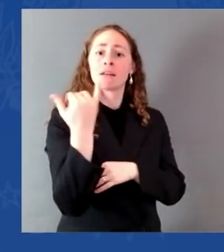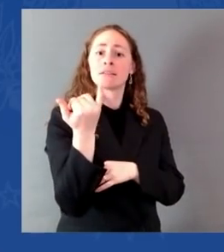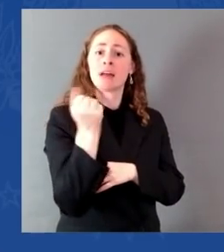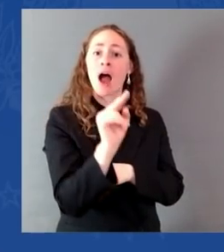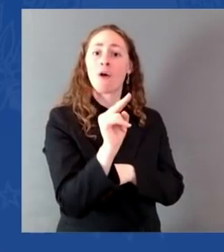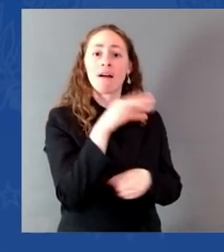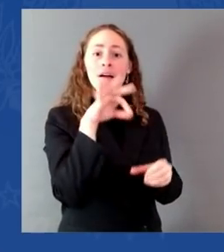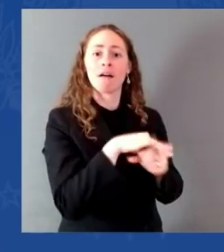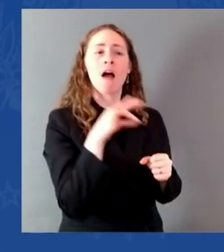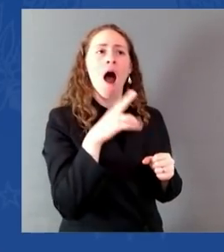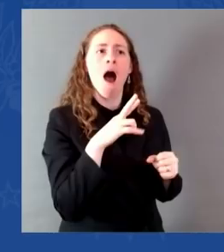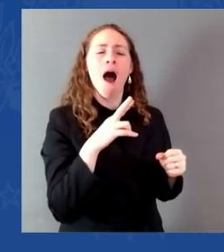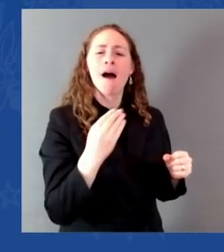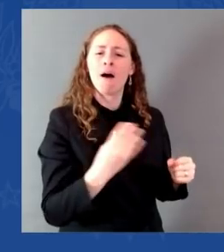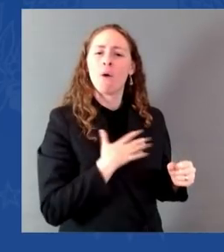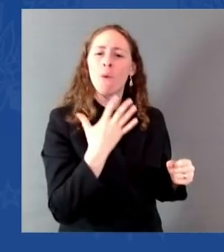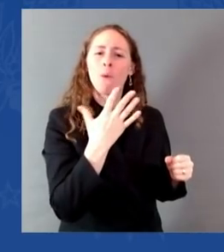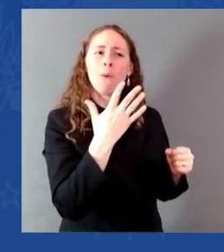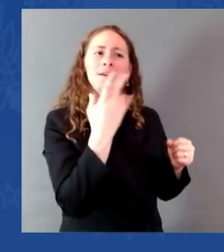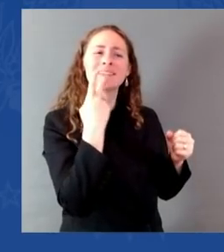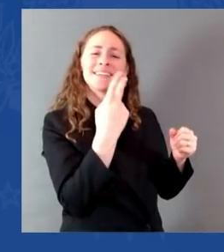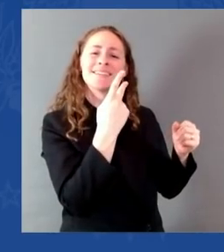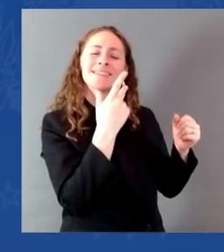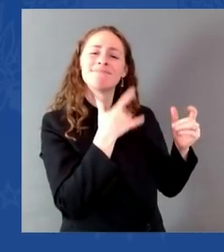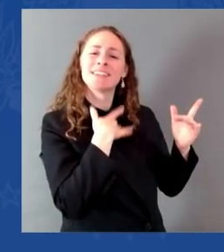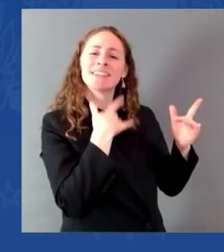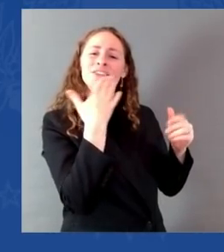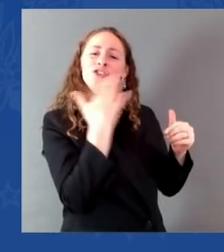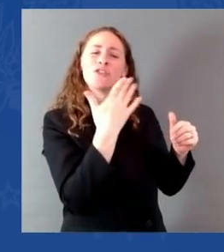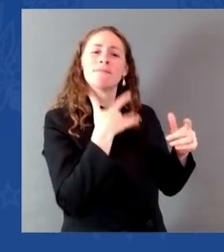please welcome the President of the United States and former school bus driver Joe Biden.